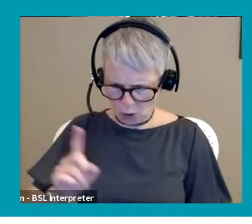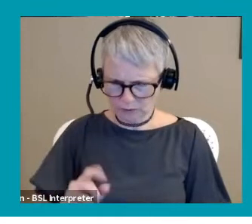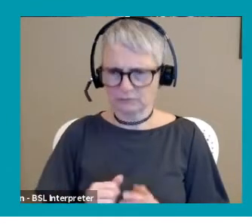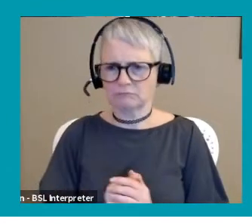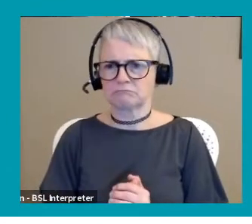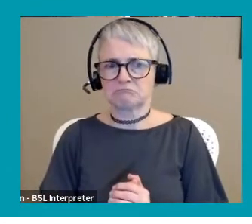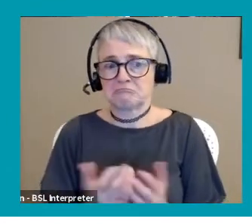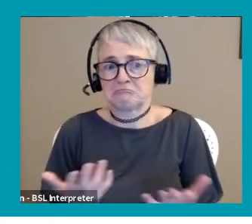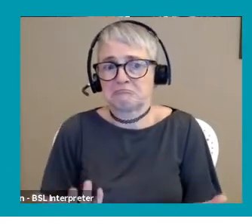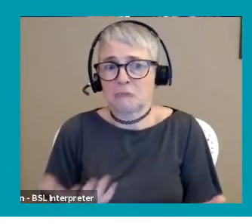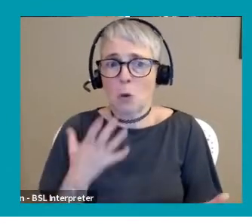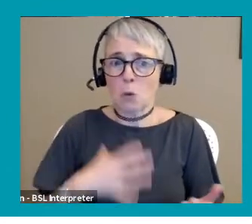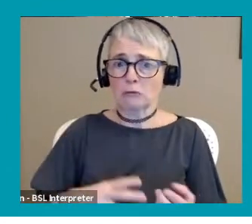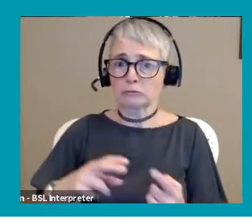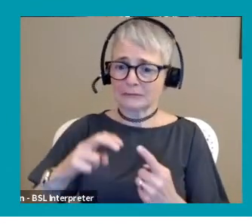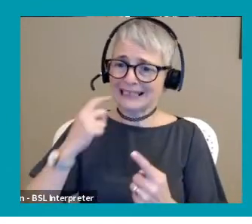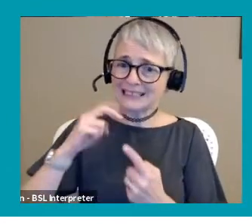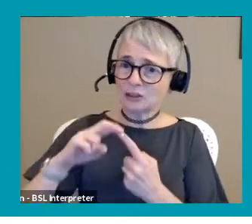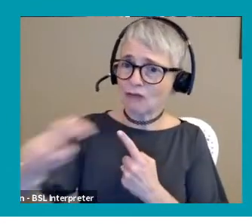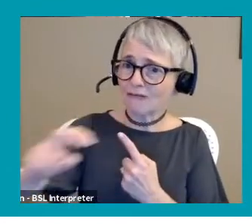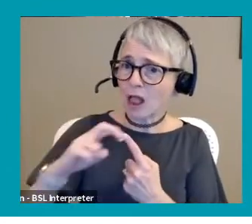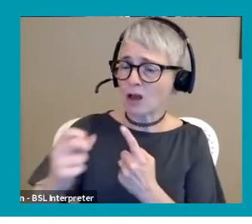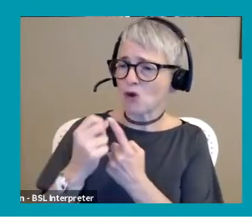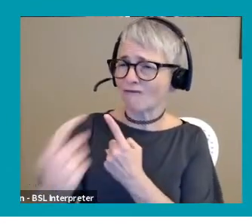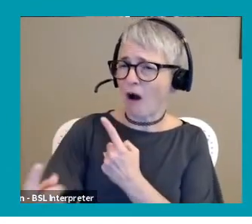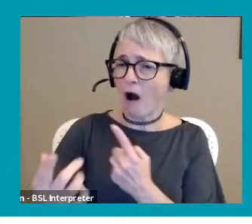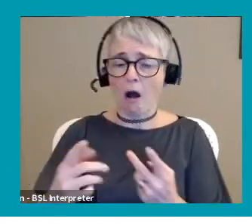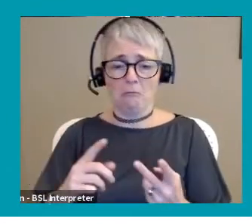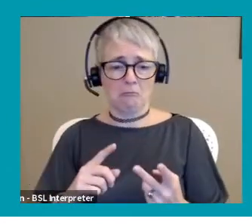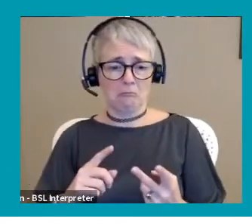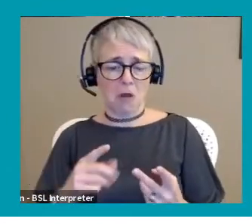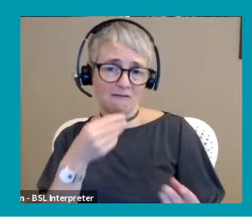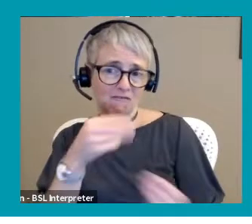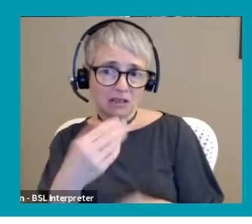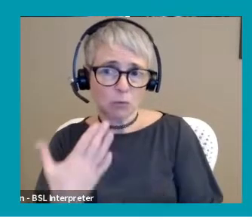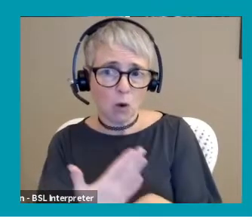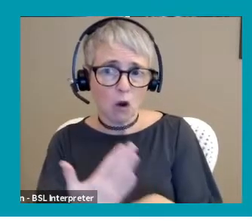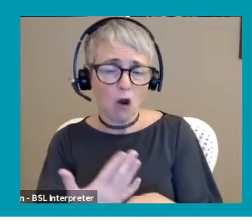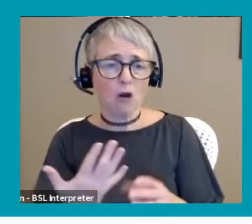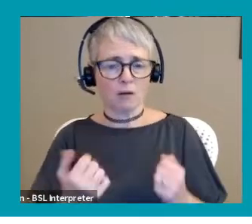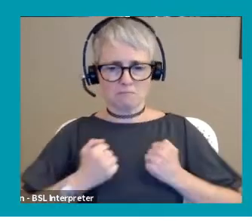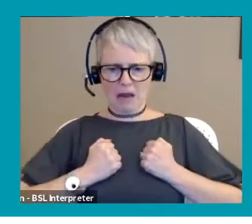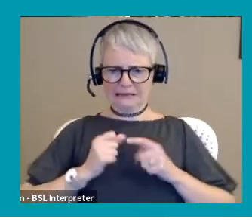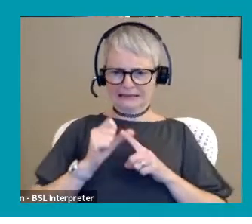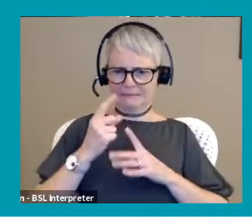Flexible working. Maybe you have a disability or a condition that means you need to